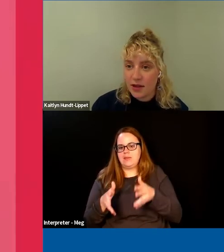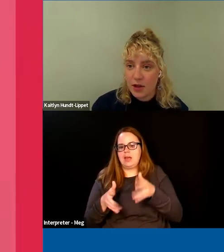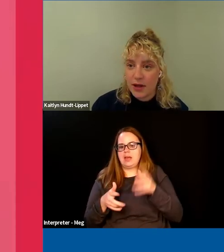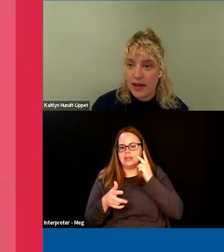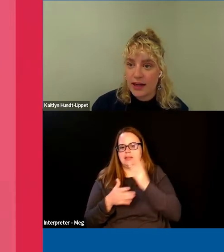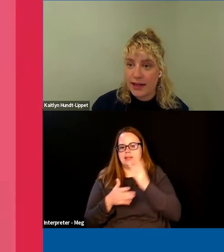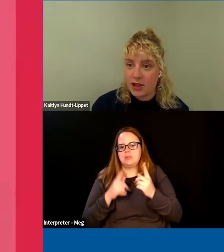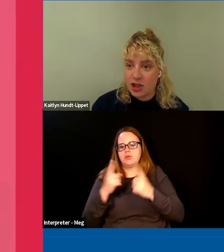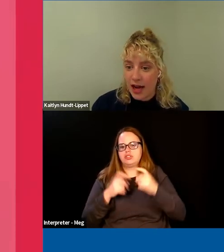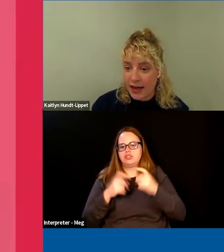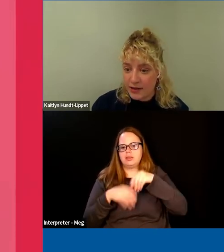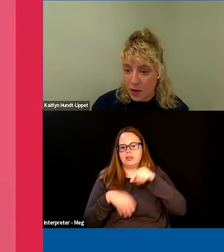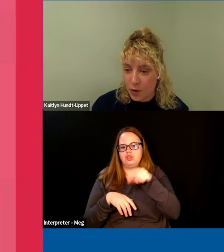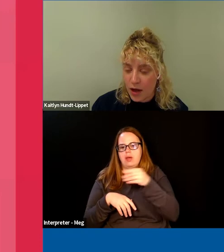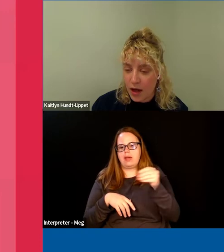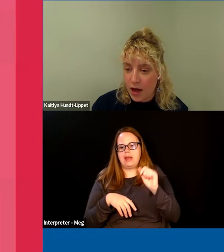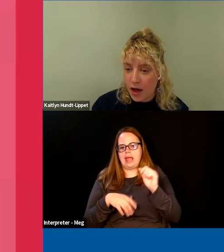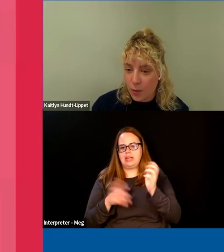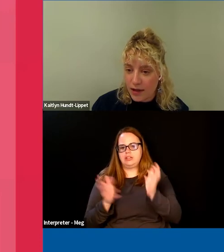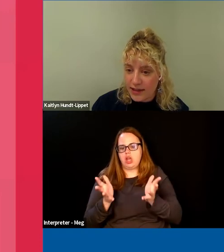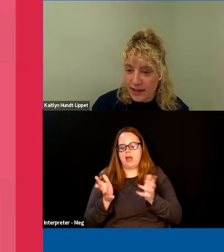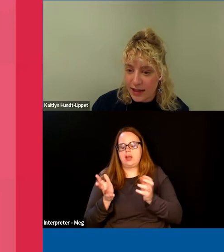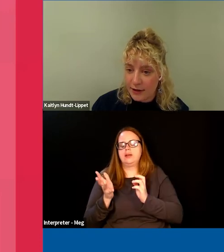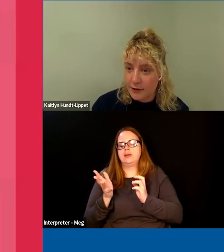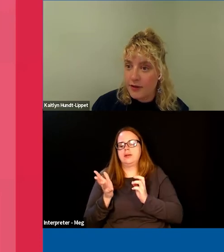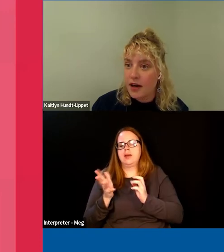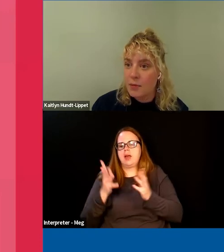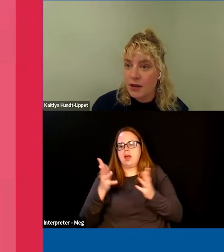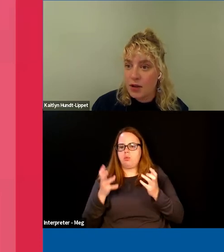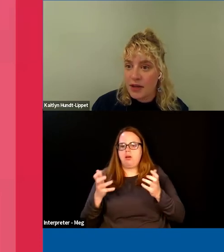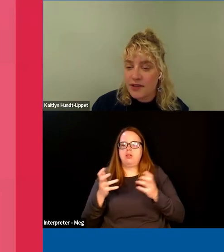in the Q&A and chat, so I want to give a little bit of time